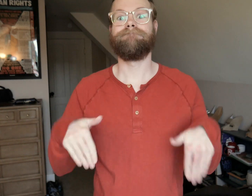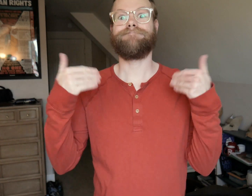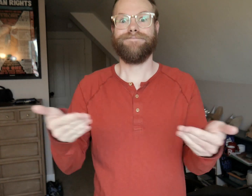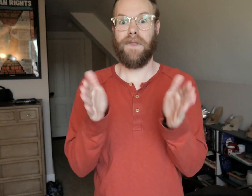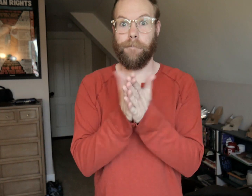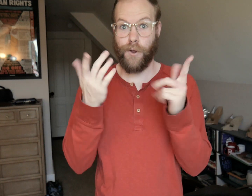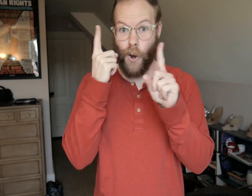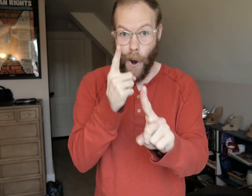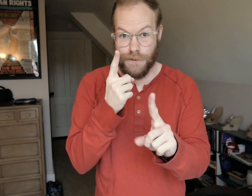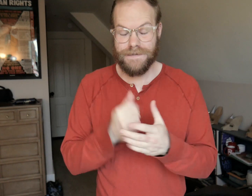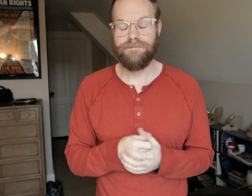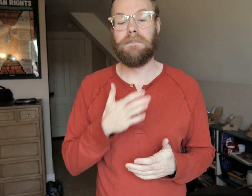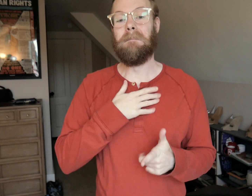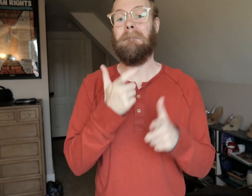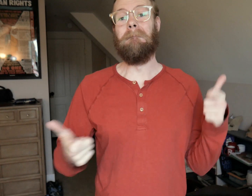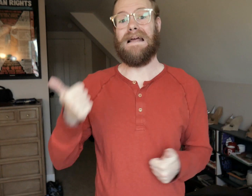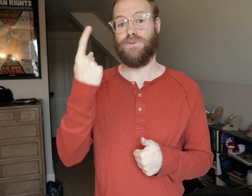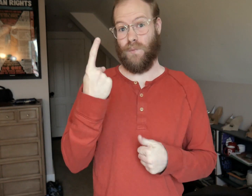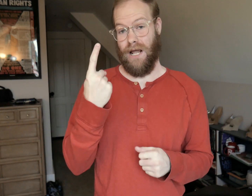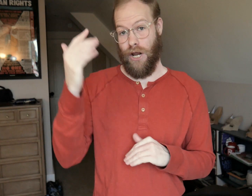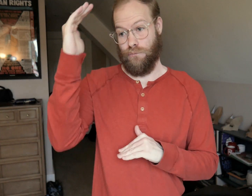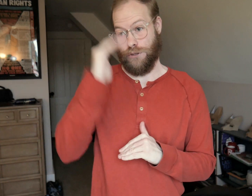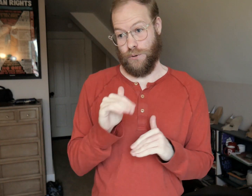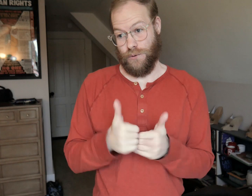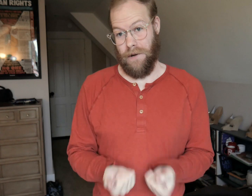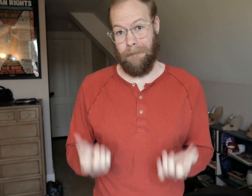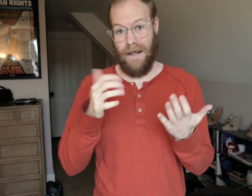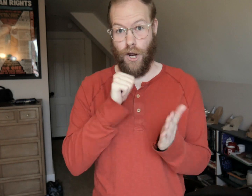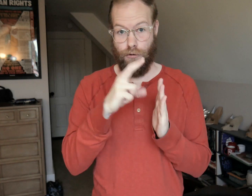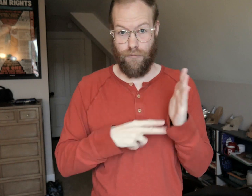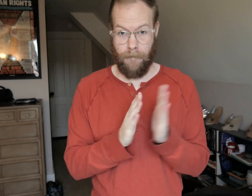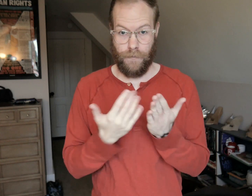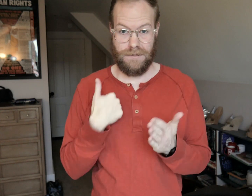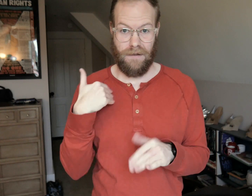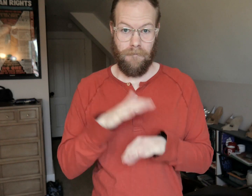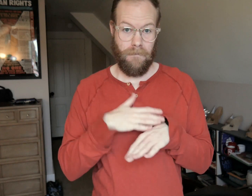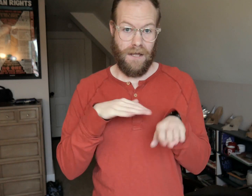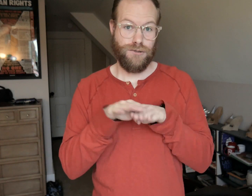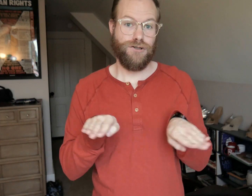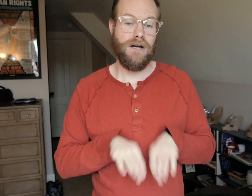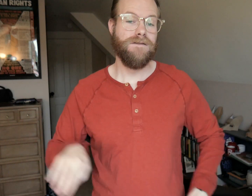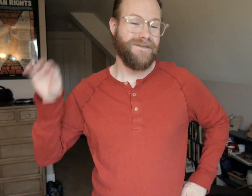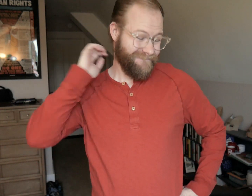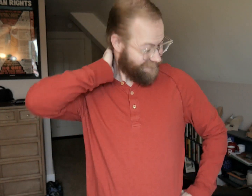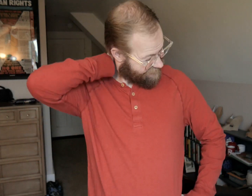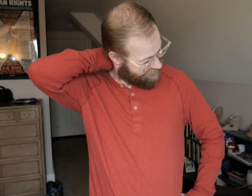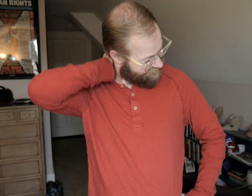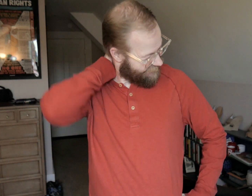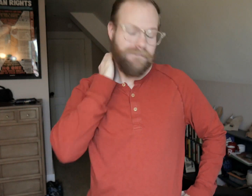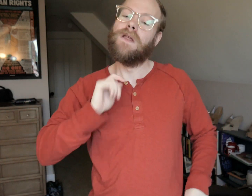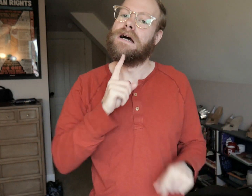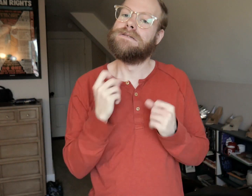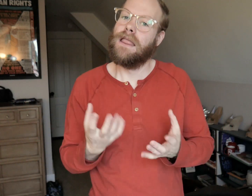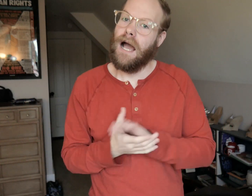Moving onto book goals! My biggest one is to reduce how many unread books I have on my shelves. [scratches neck] It’s a lot.